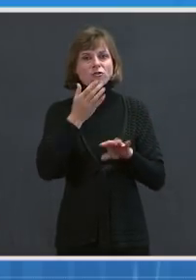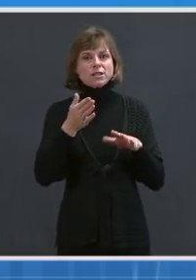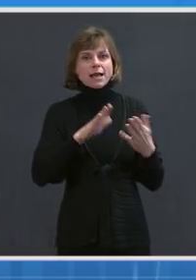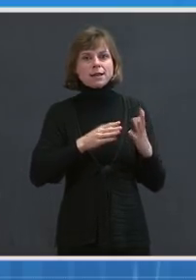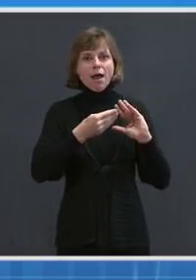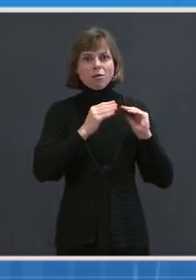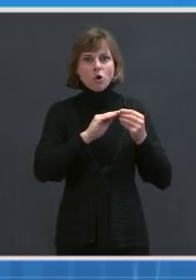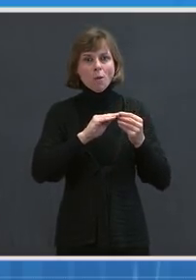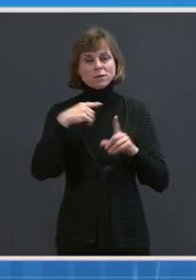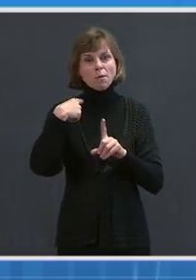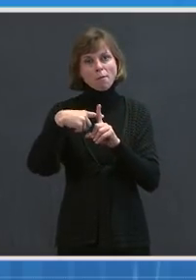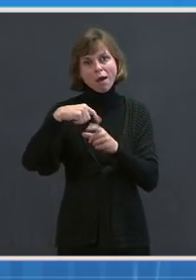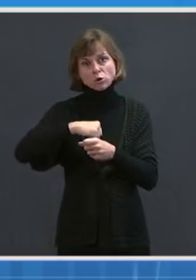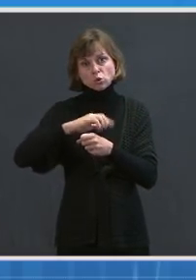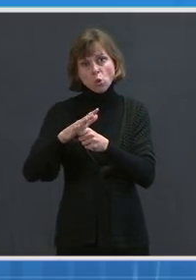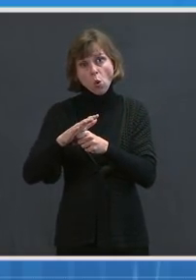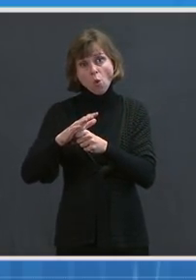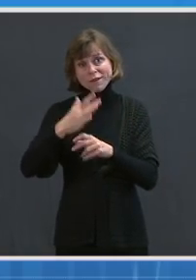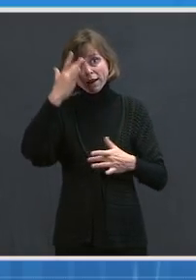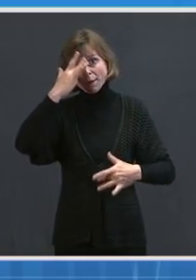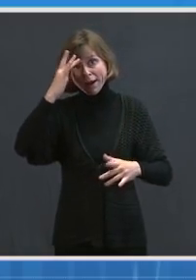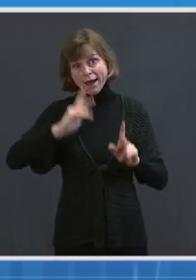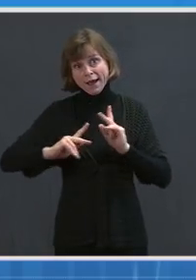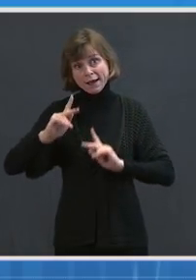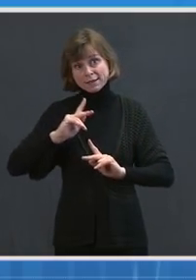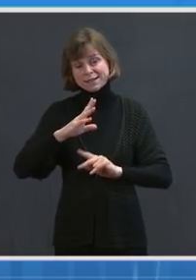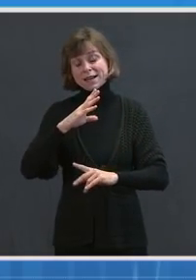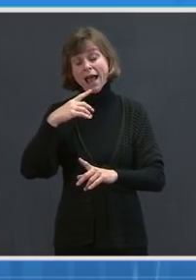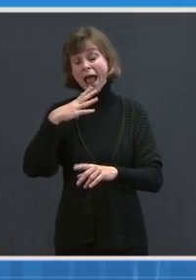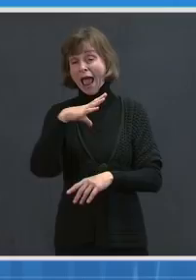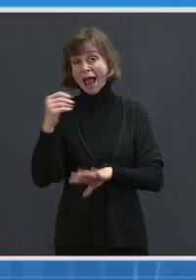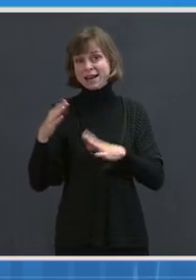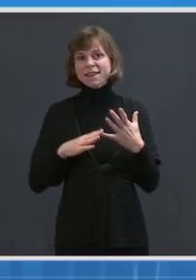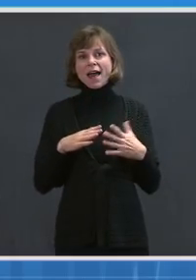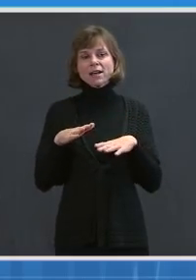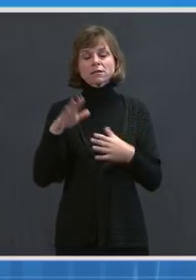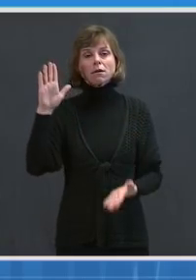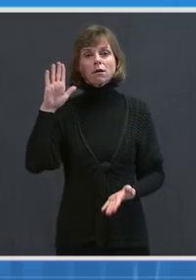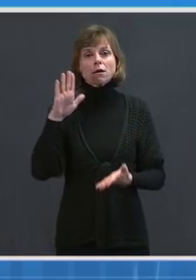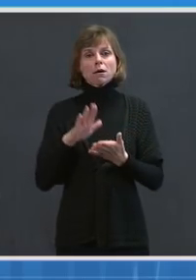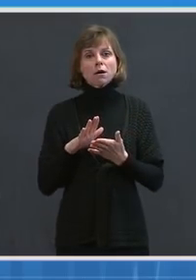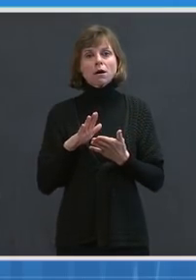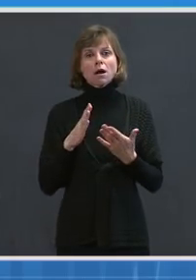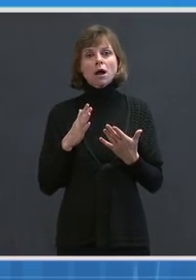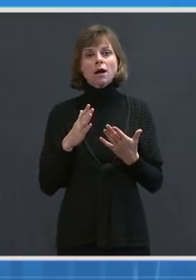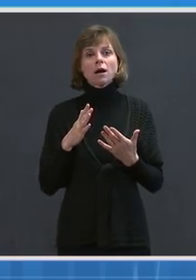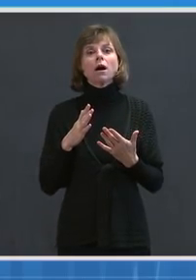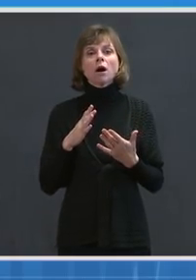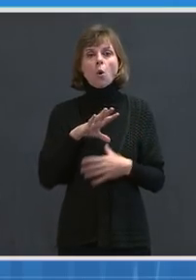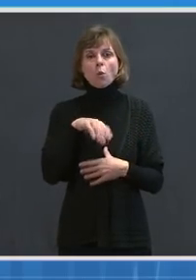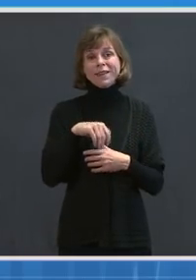and deaths slowed significantly within 20 days of putting masks mandates into place.